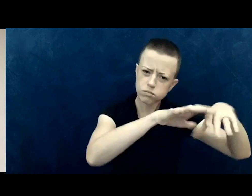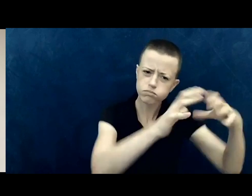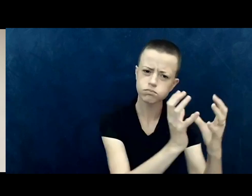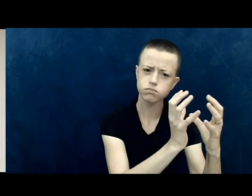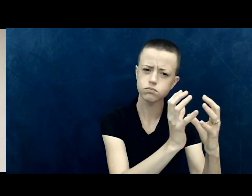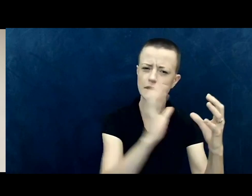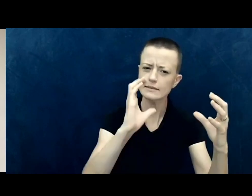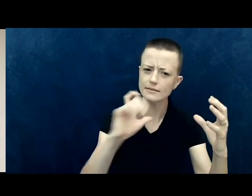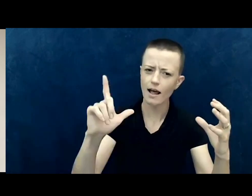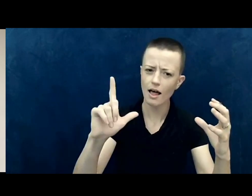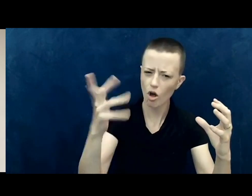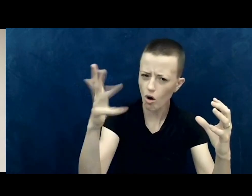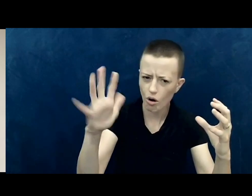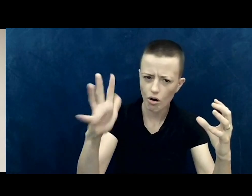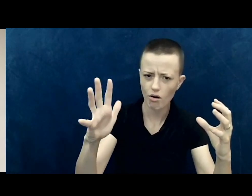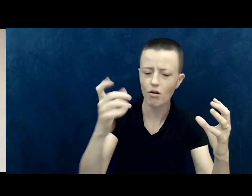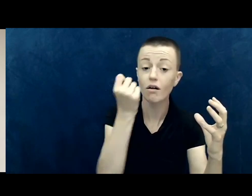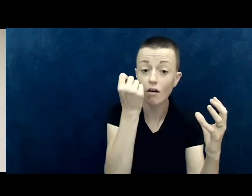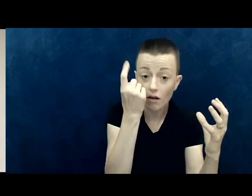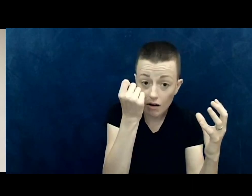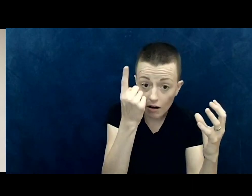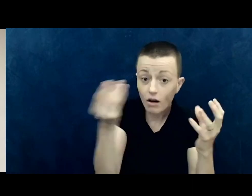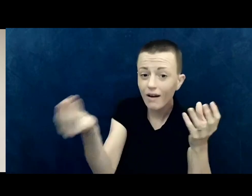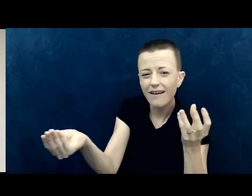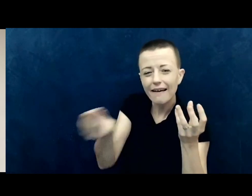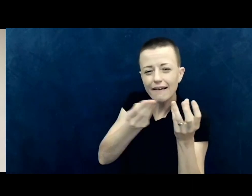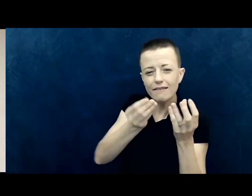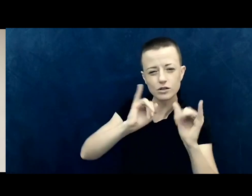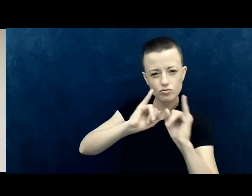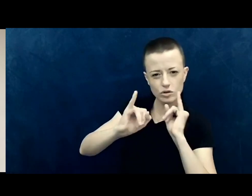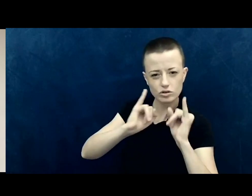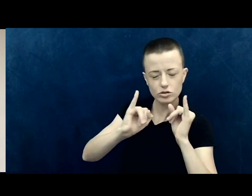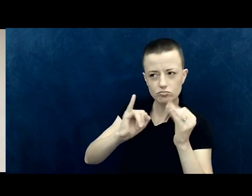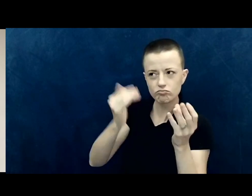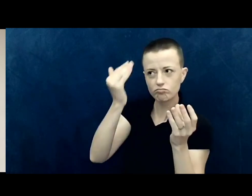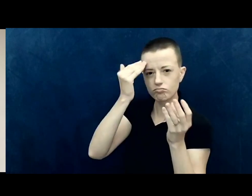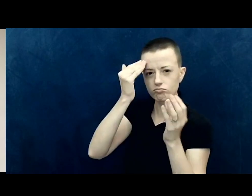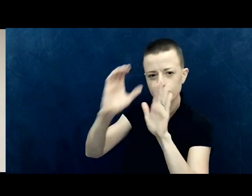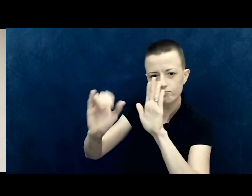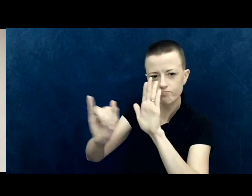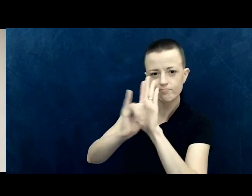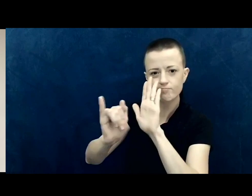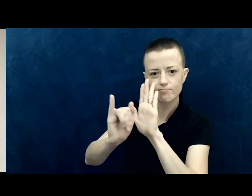It is impossible for the vaccine to permanently change the genetic code in your body.